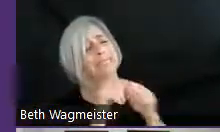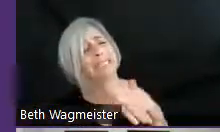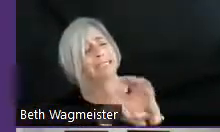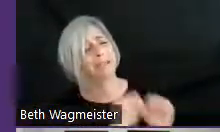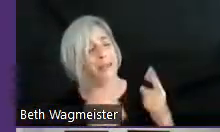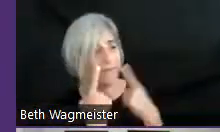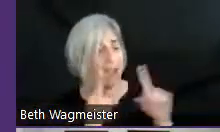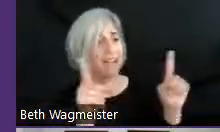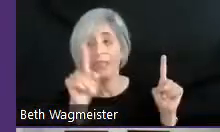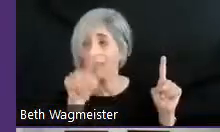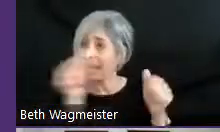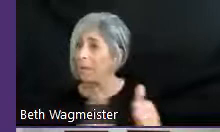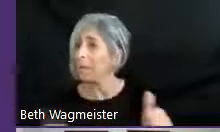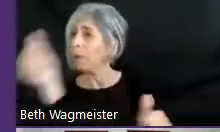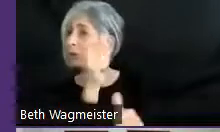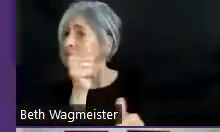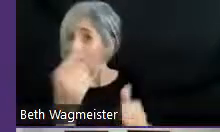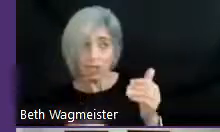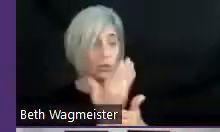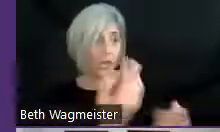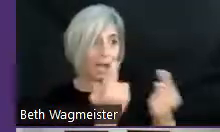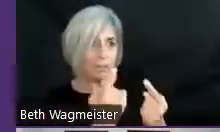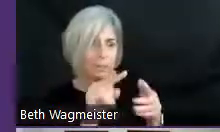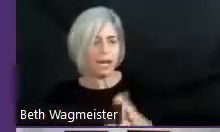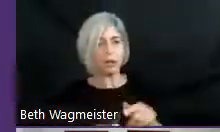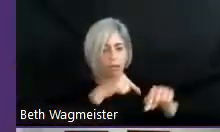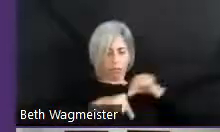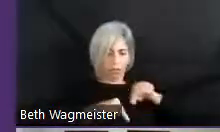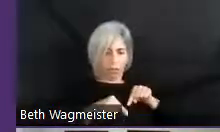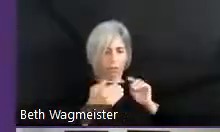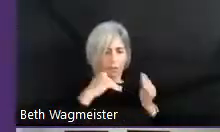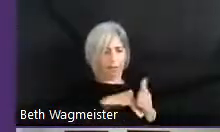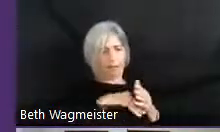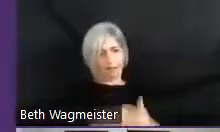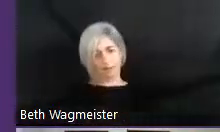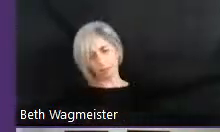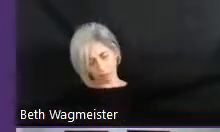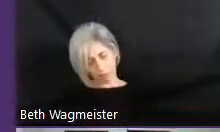a promotion and someone brand new comes in and I'm starting back at zero. It's happened to me before